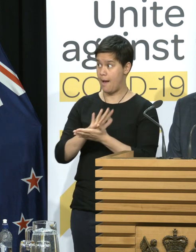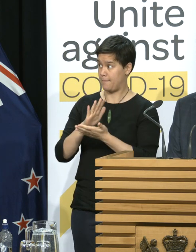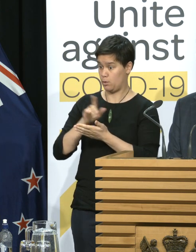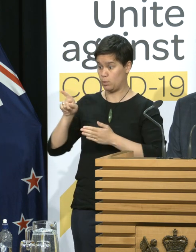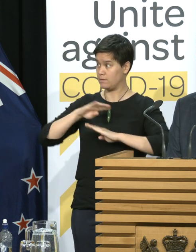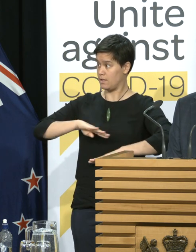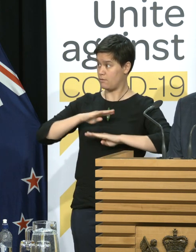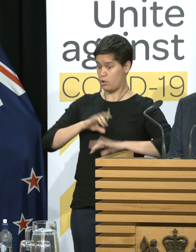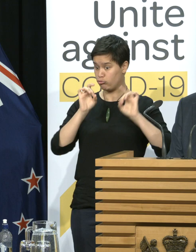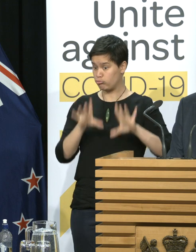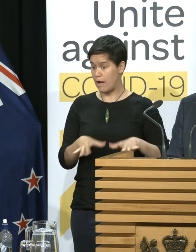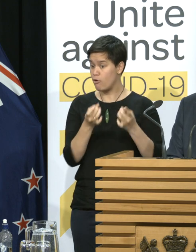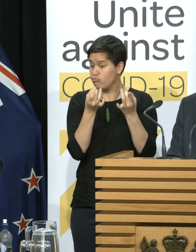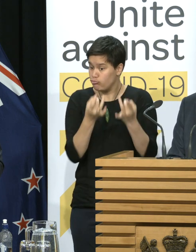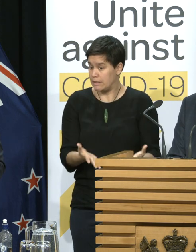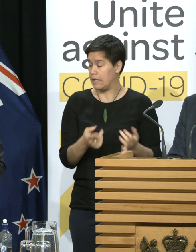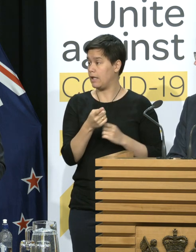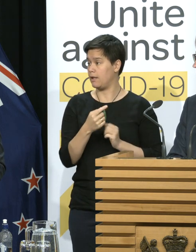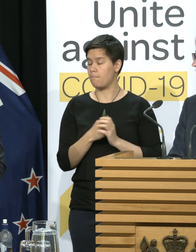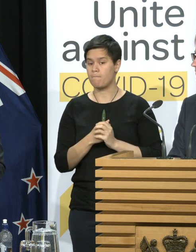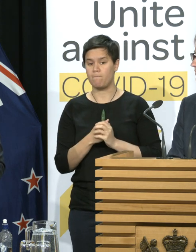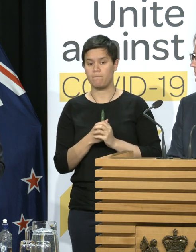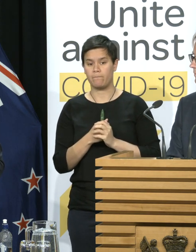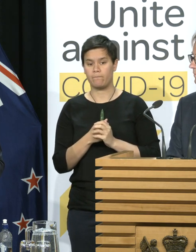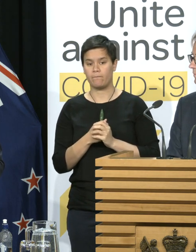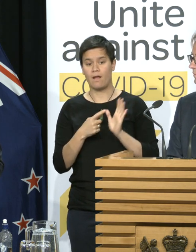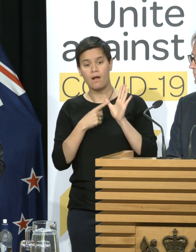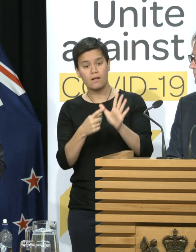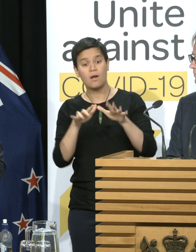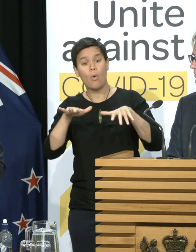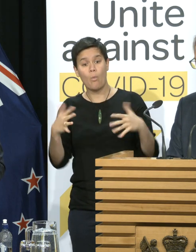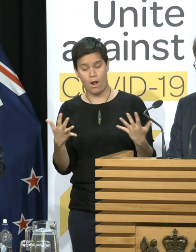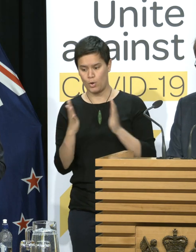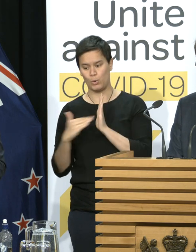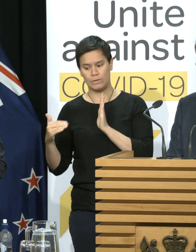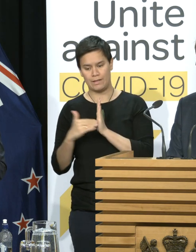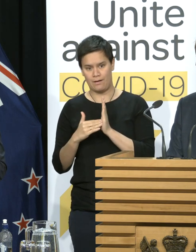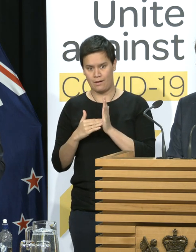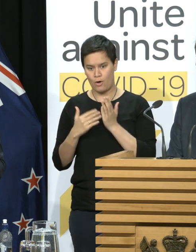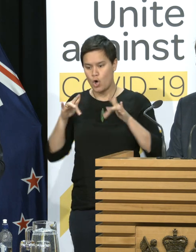Yeah, we're working very hard and very fast to make sure we can get that bubble open as soon as we can with Australia and also